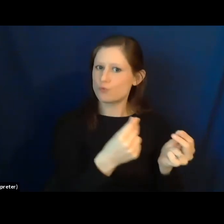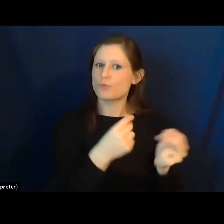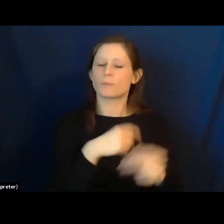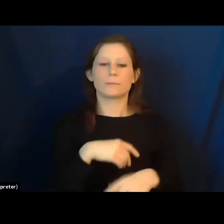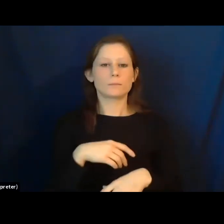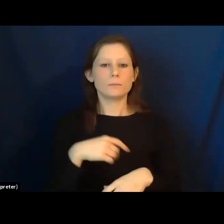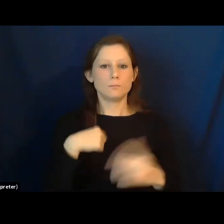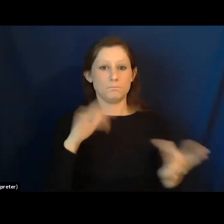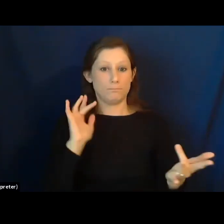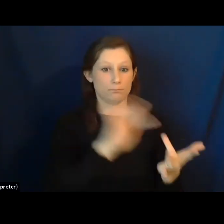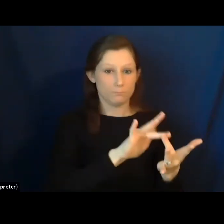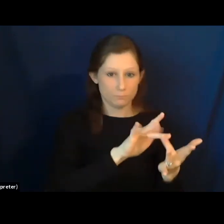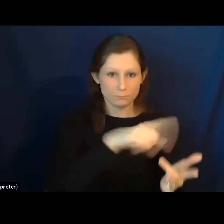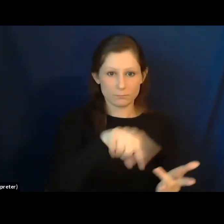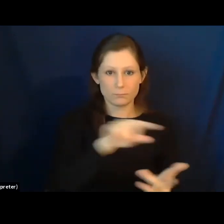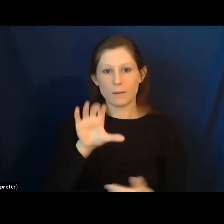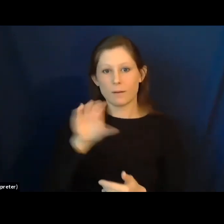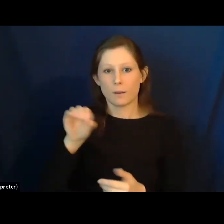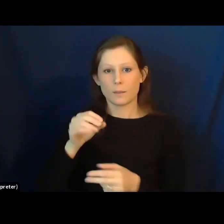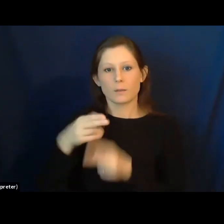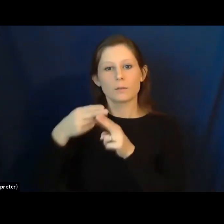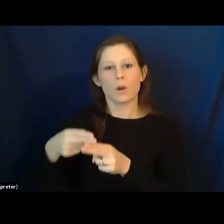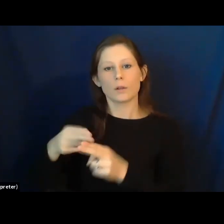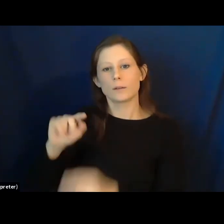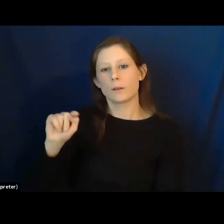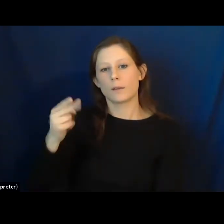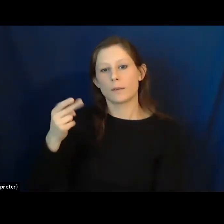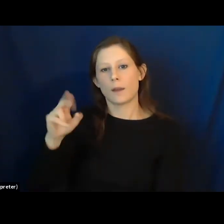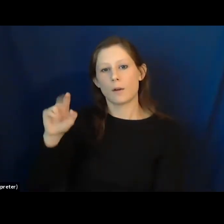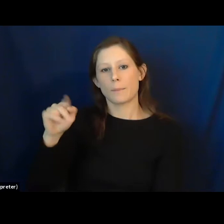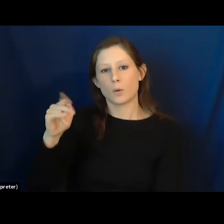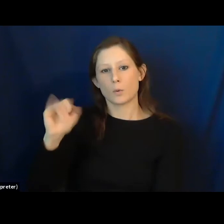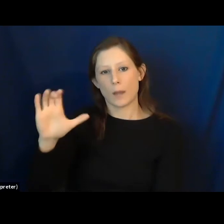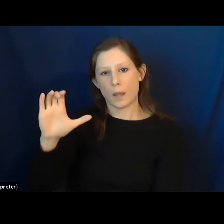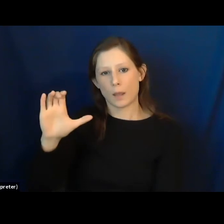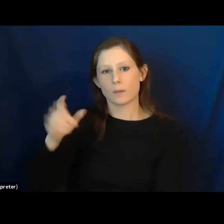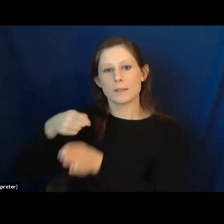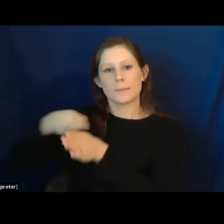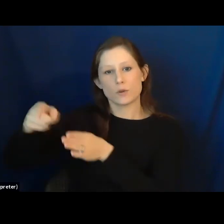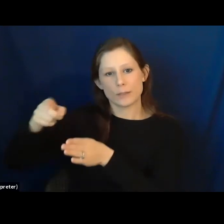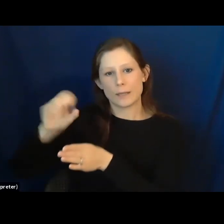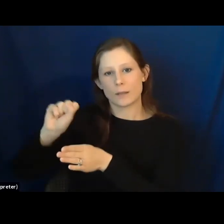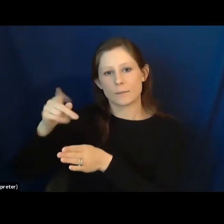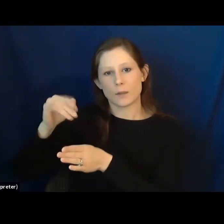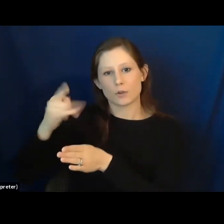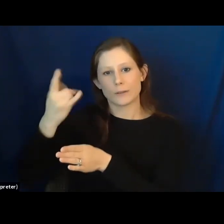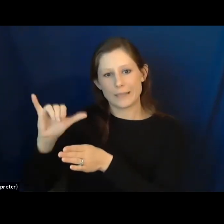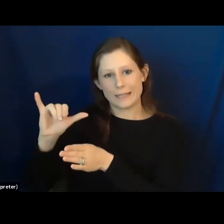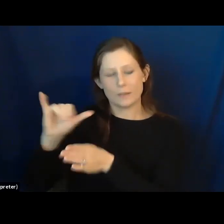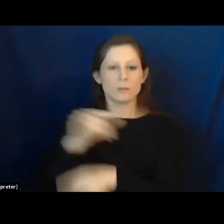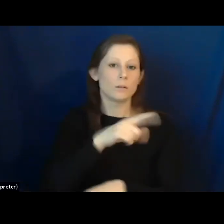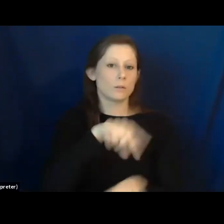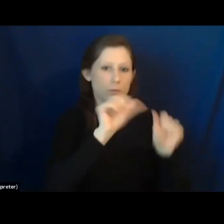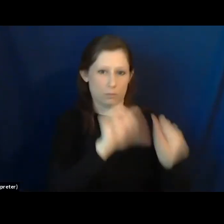out to a company called Therapeutic Specialties and they were able to repair all of our wheelchairs